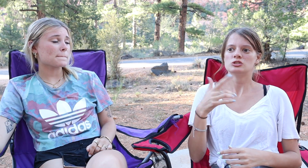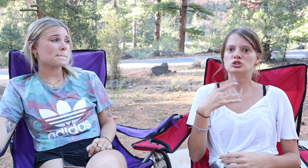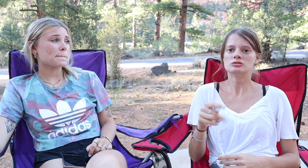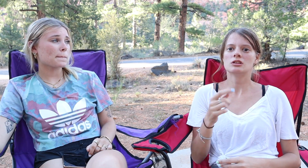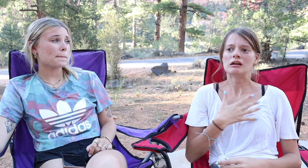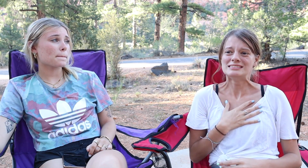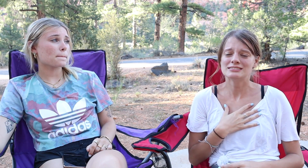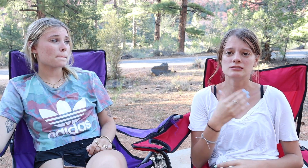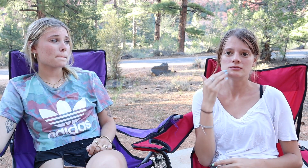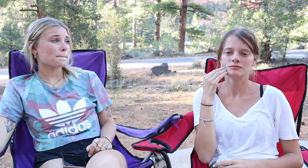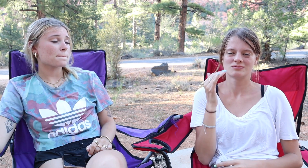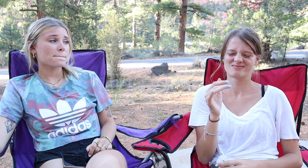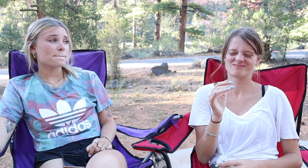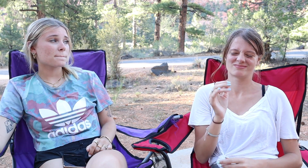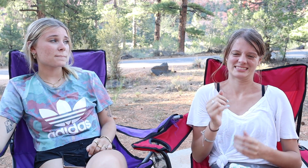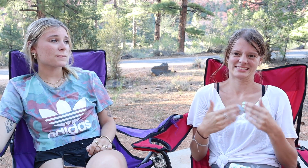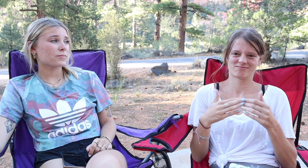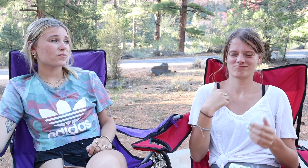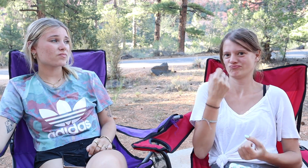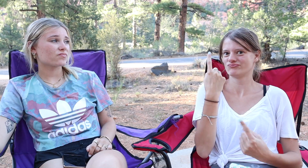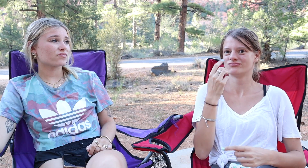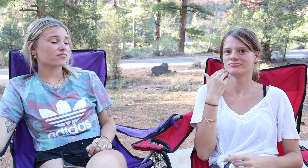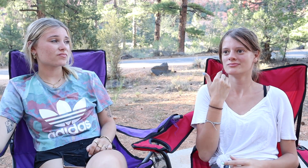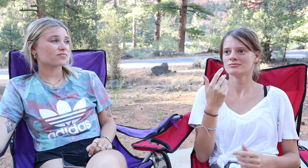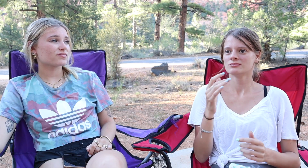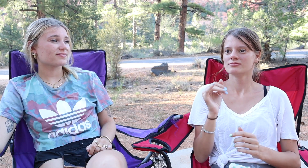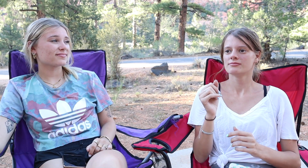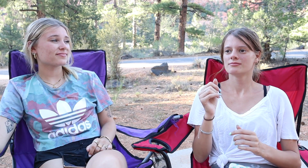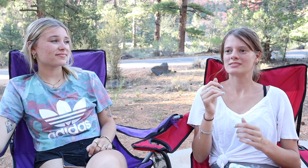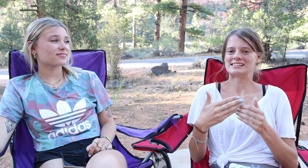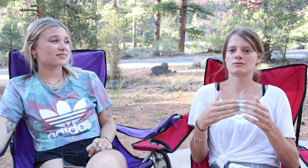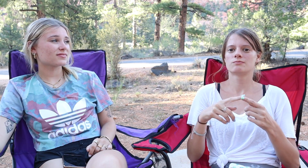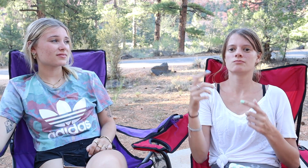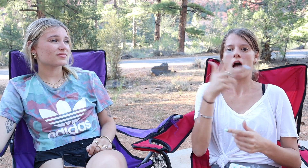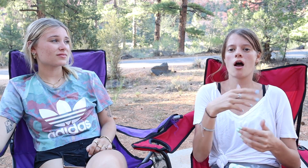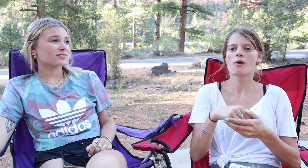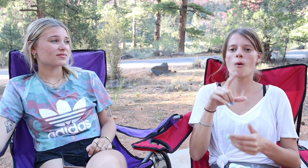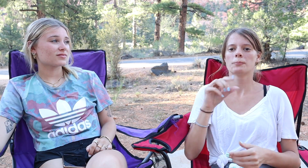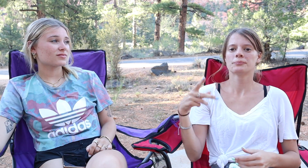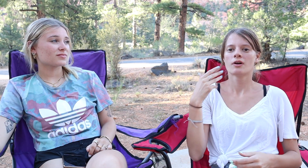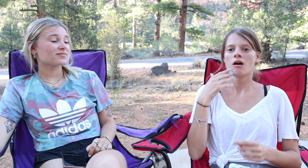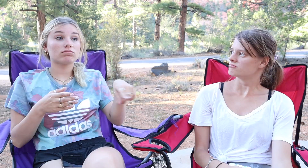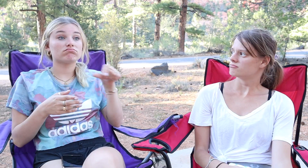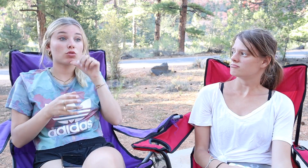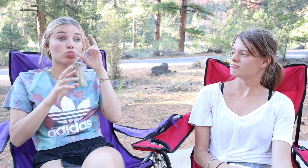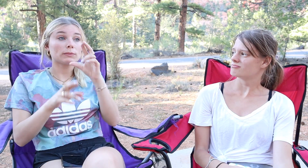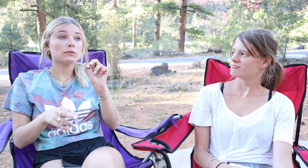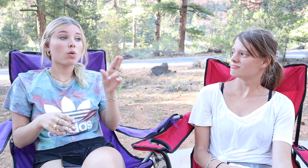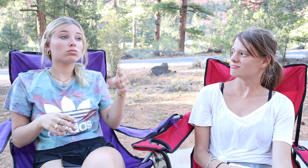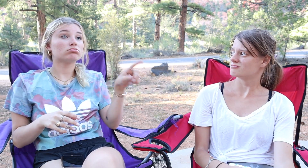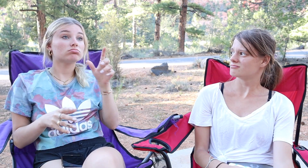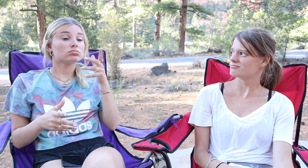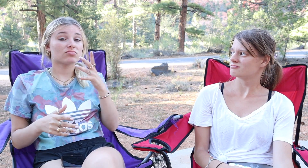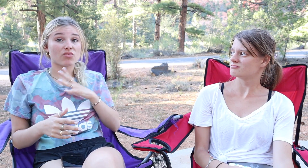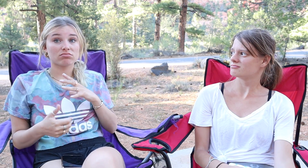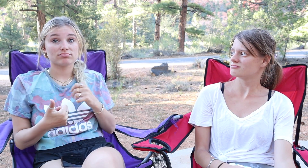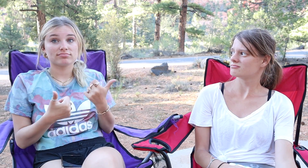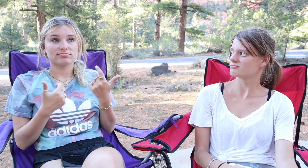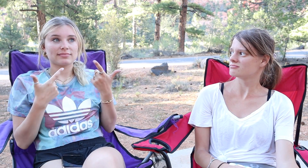I know it might be hard if you are feeling hurt by that person and easy to fall into it is easy to go back in the loop C: also if they didn't respect your space